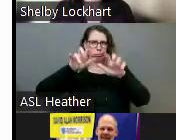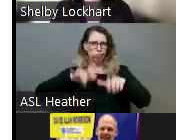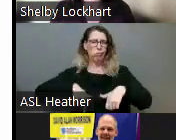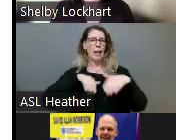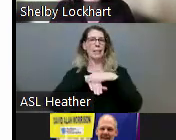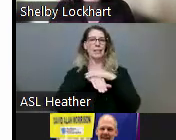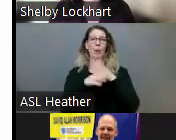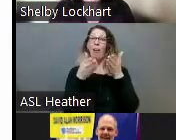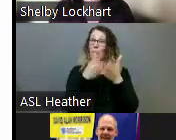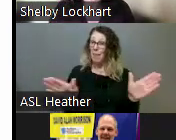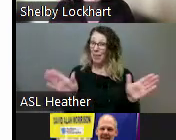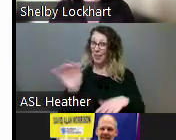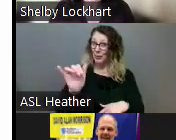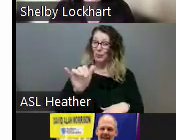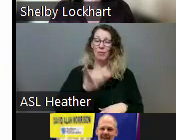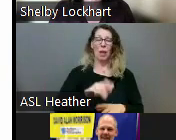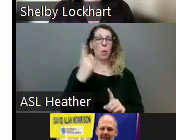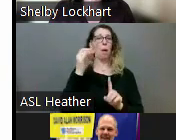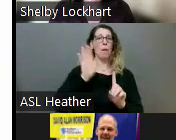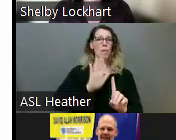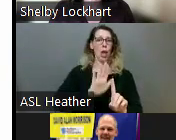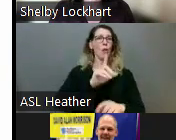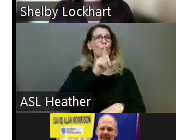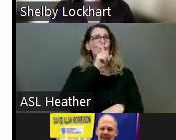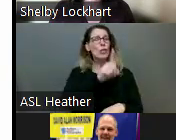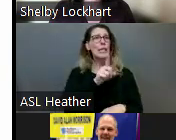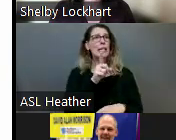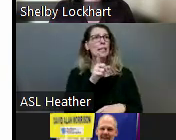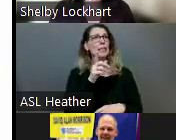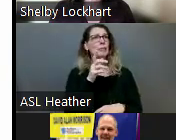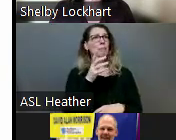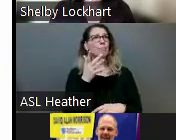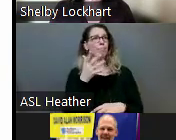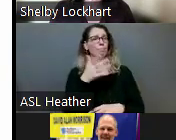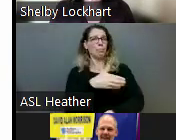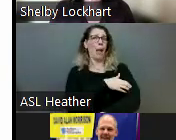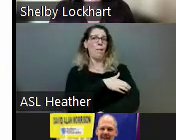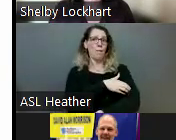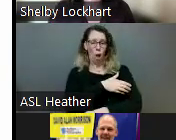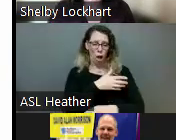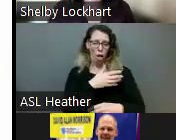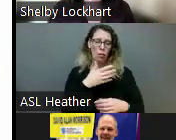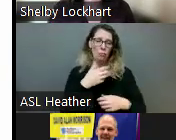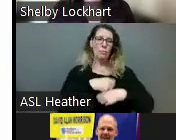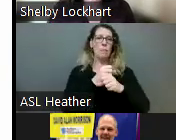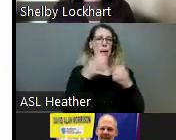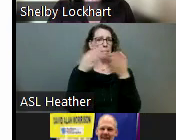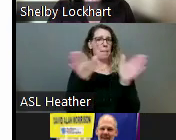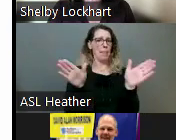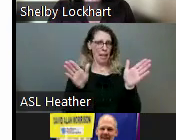public. That's one of their really powerful moves is to make that public. They keep the